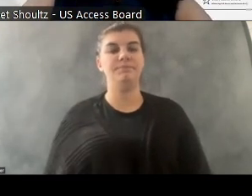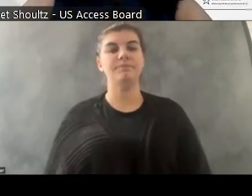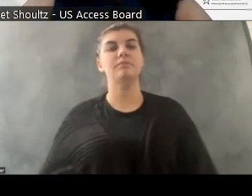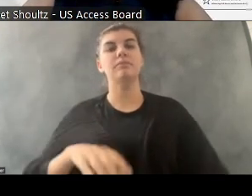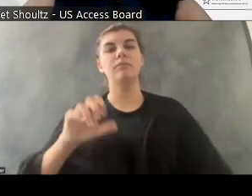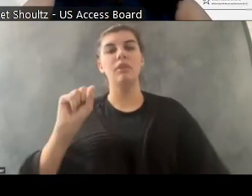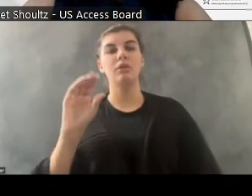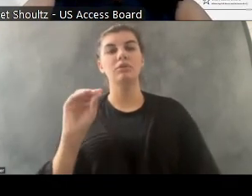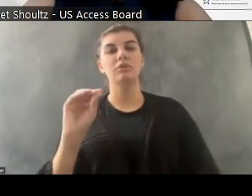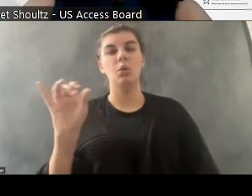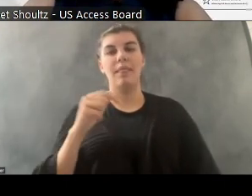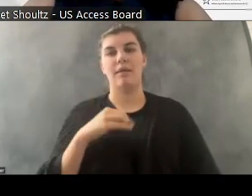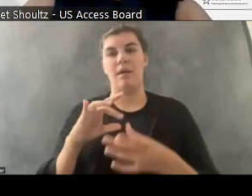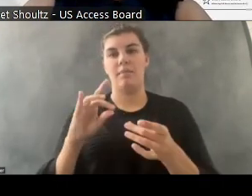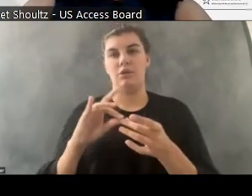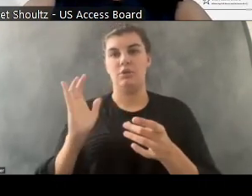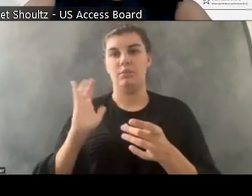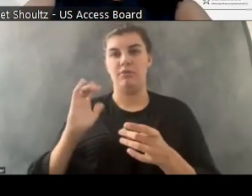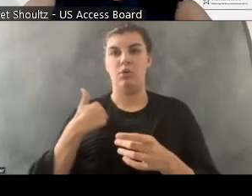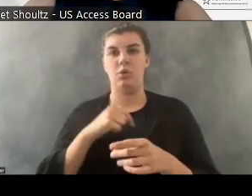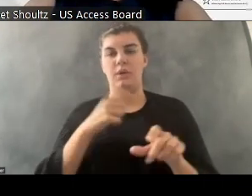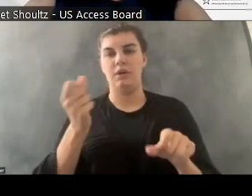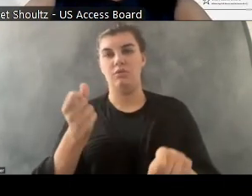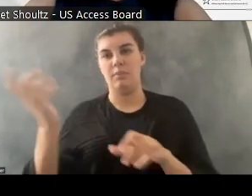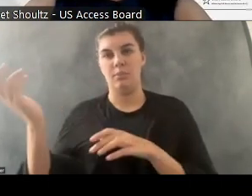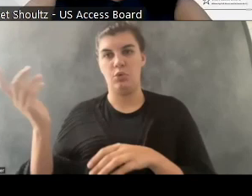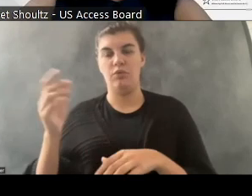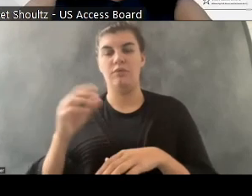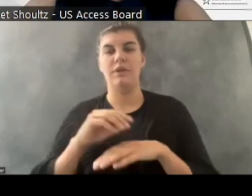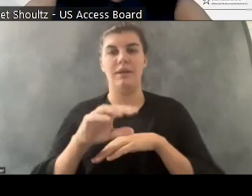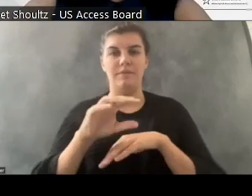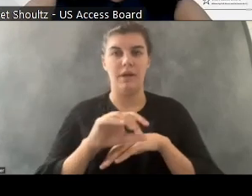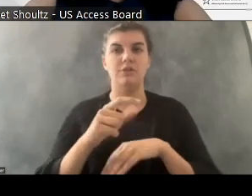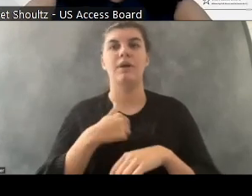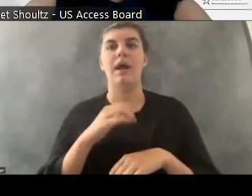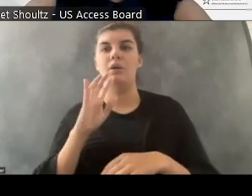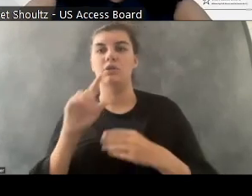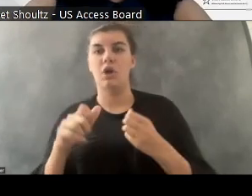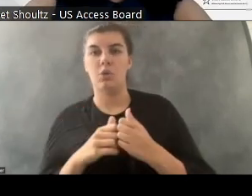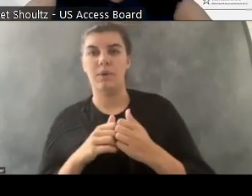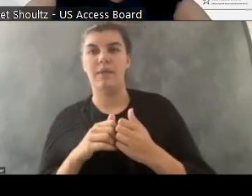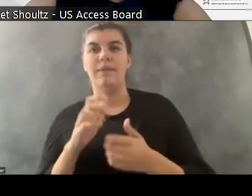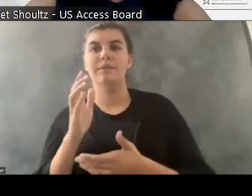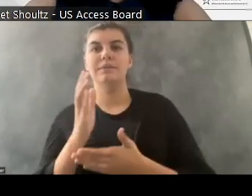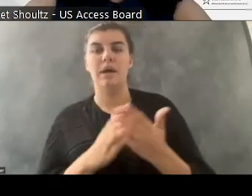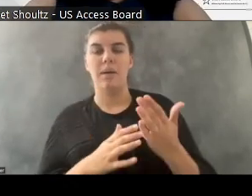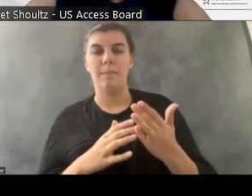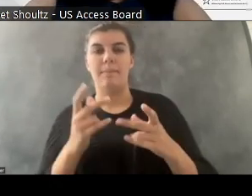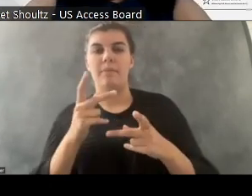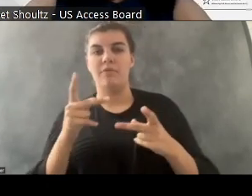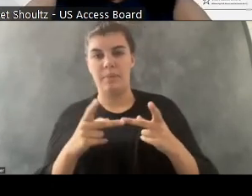So like I mentioned we removed the advisories and I'll talk to some of the places where we